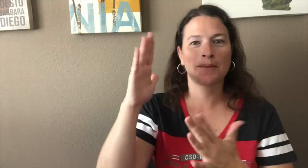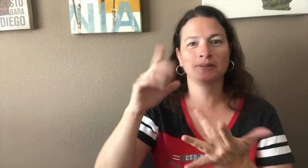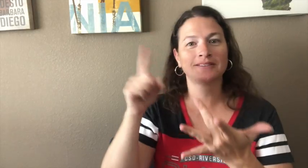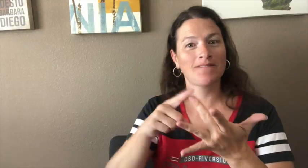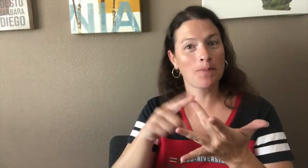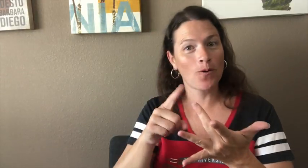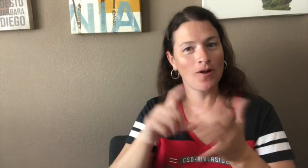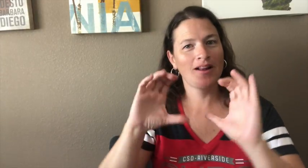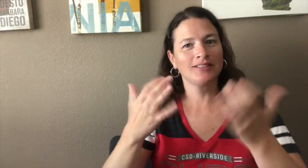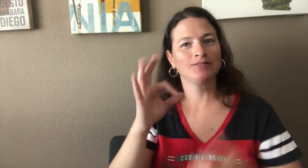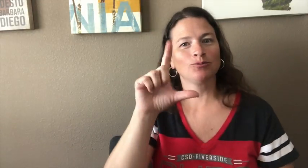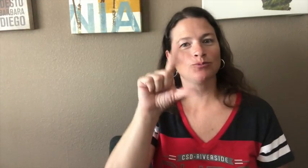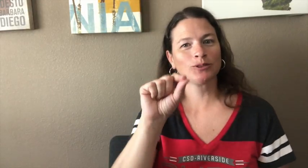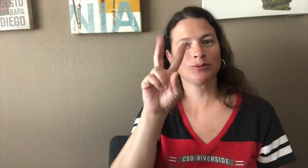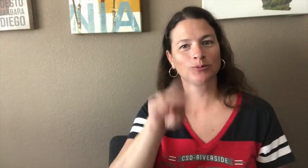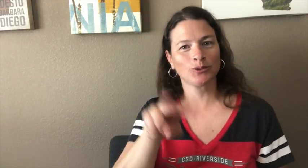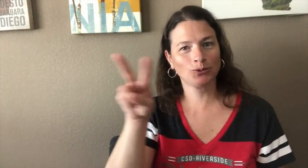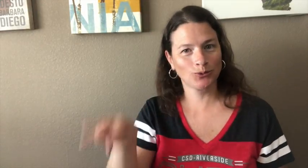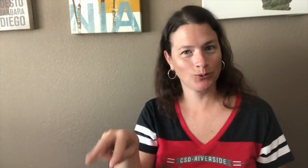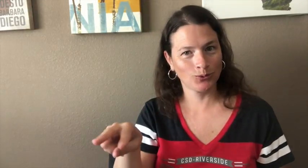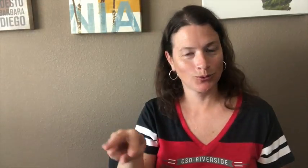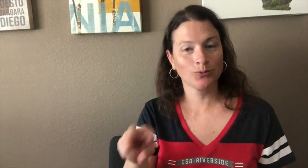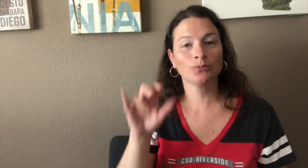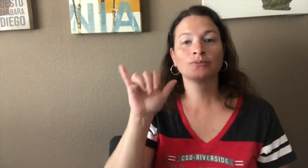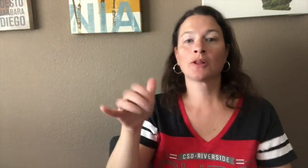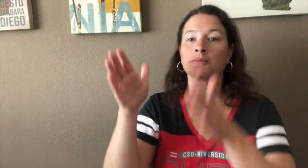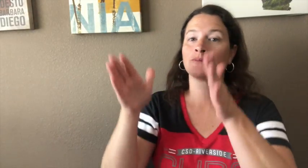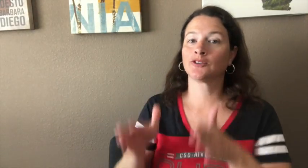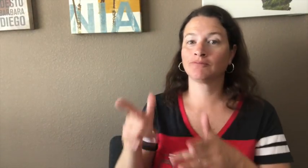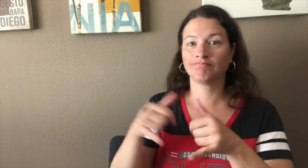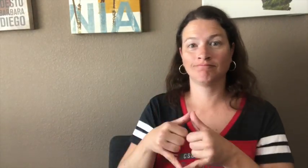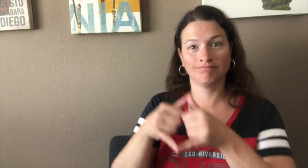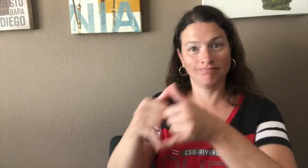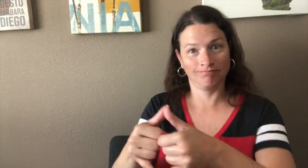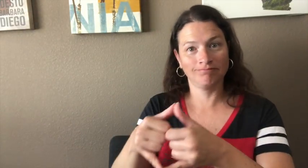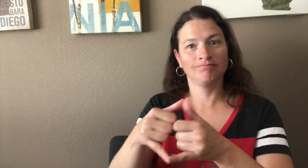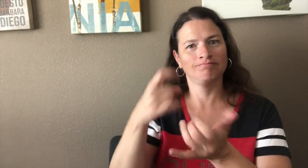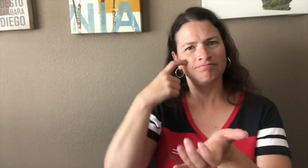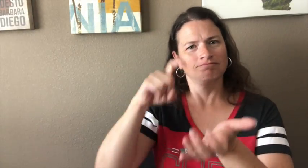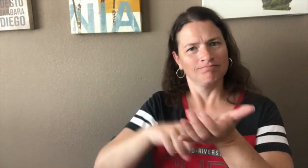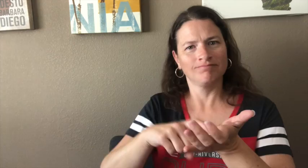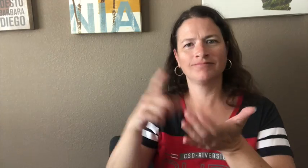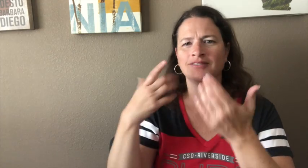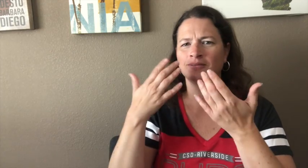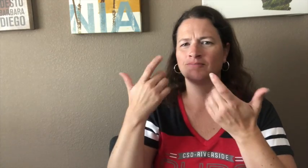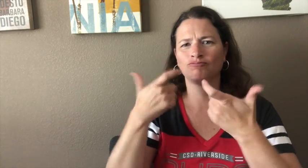principle award to our top sophomore student class of 2022.